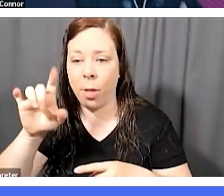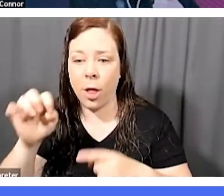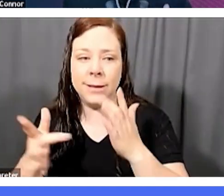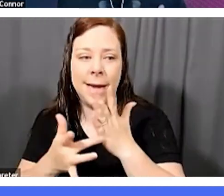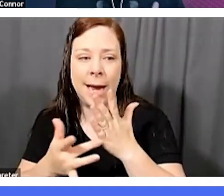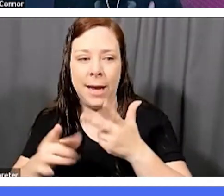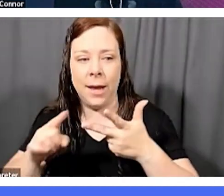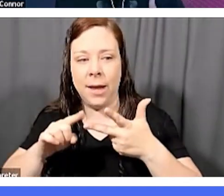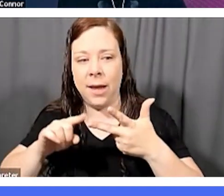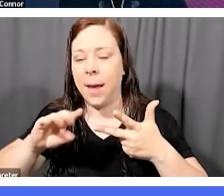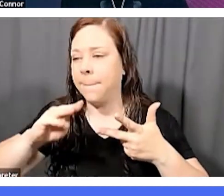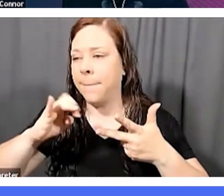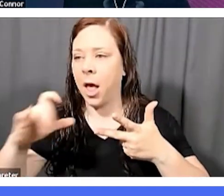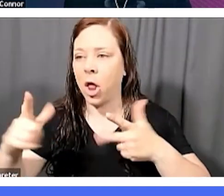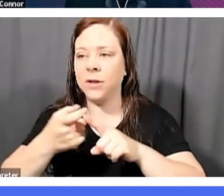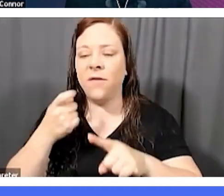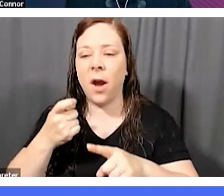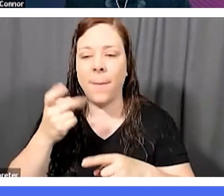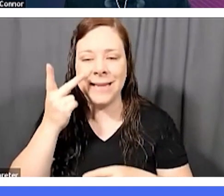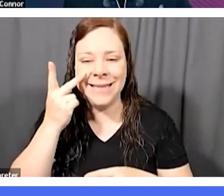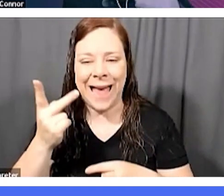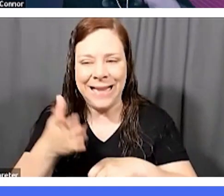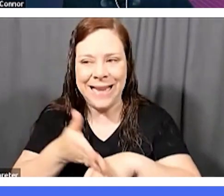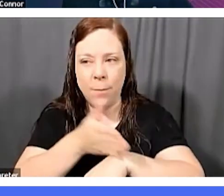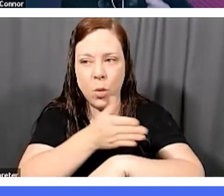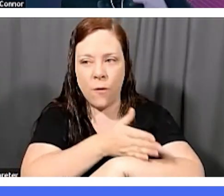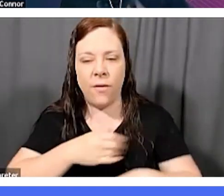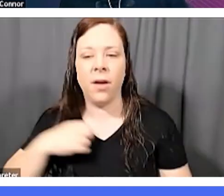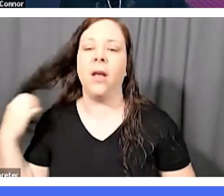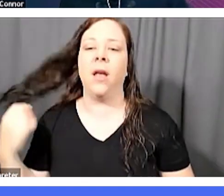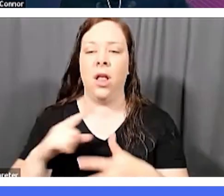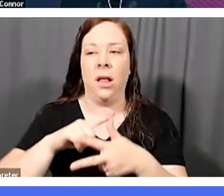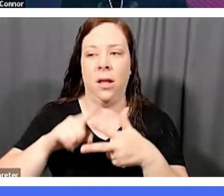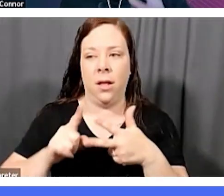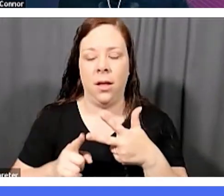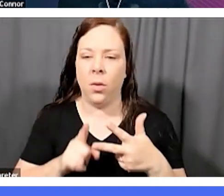Three fantastic instructional designers, three people who really know their craft and have been